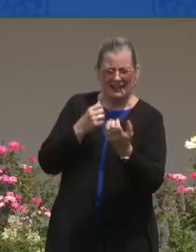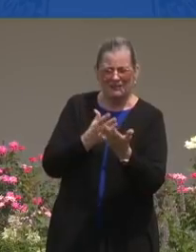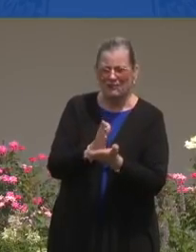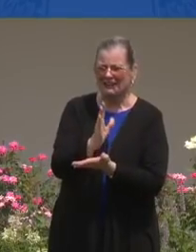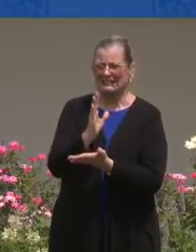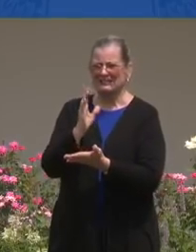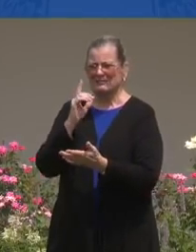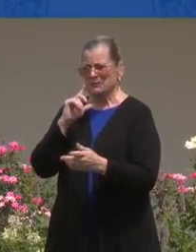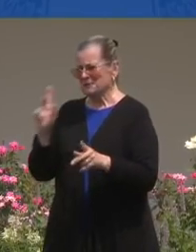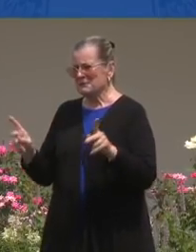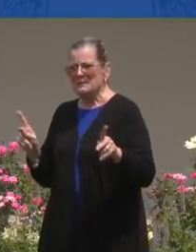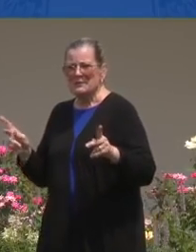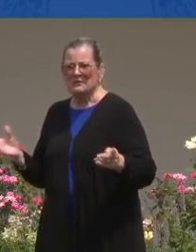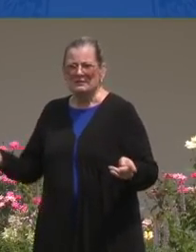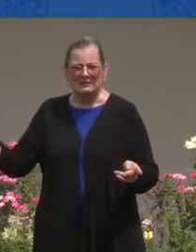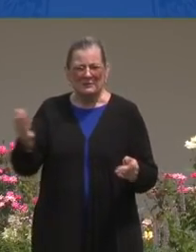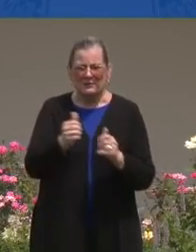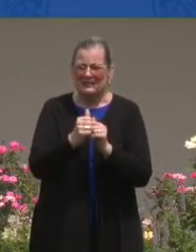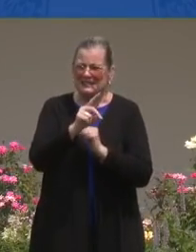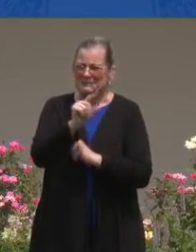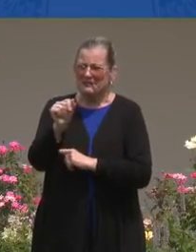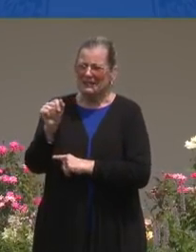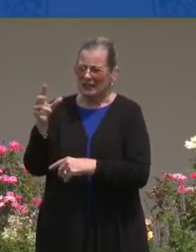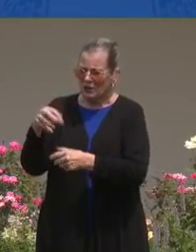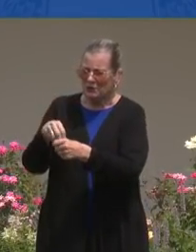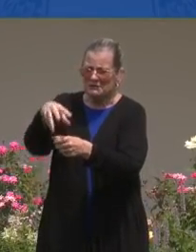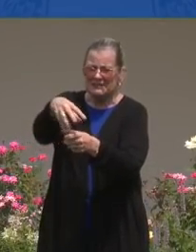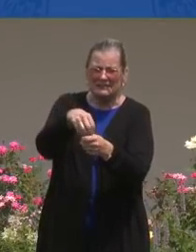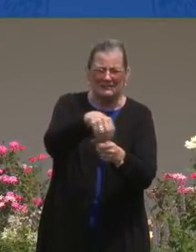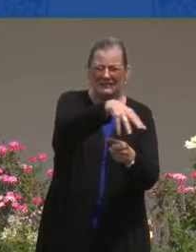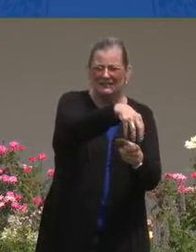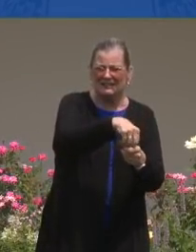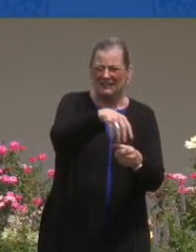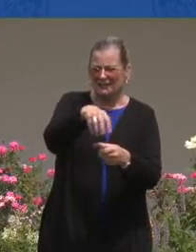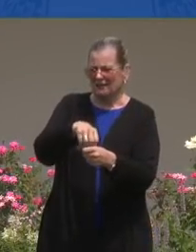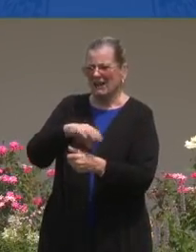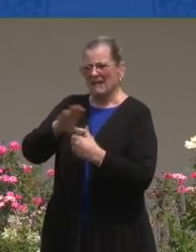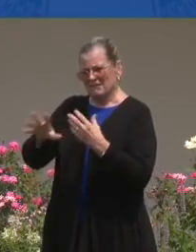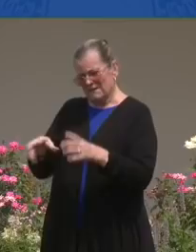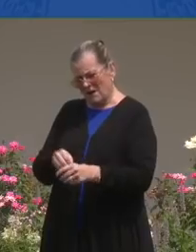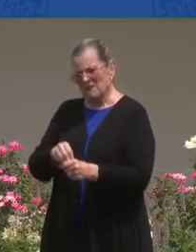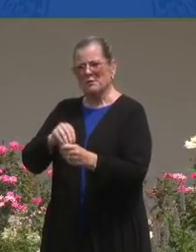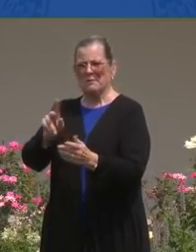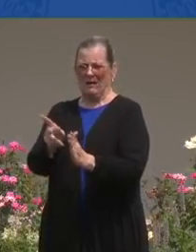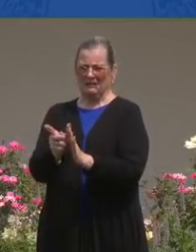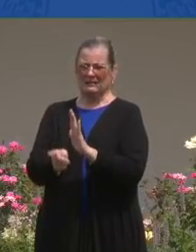we pursue from continuing to make sure that this administration looks like America,